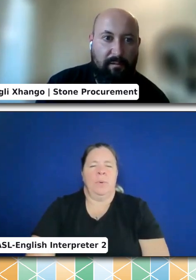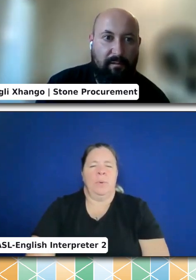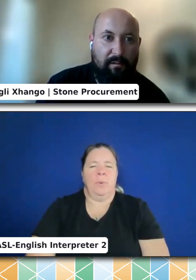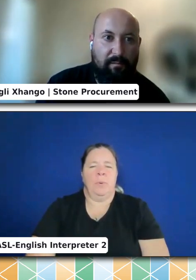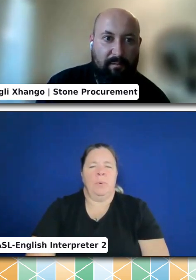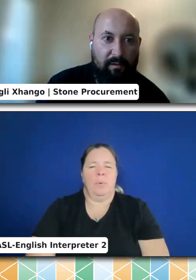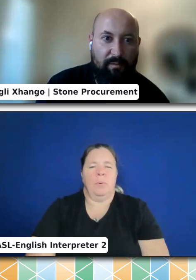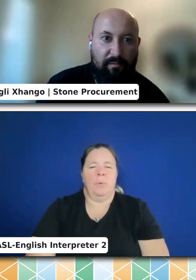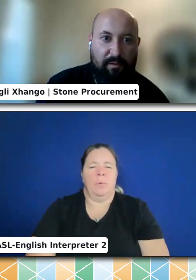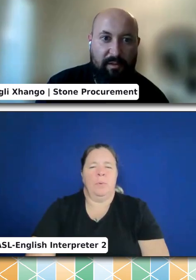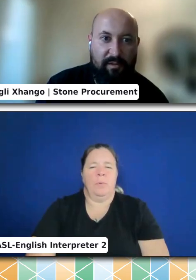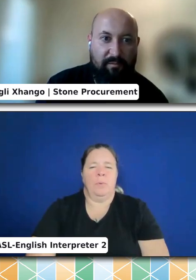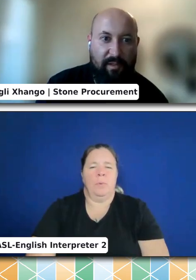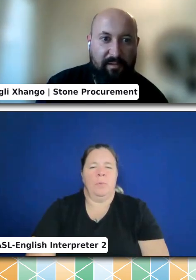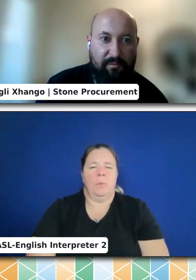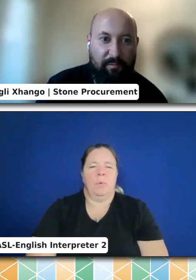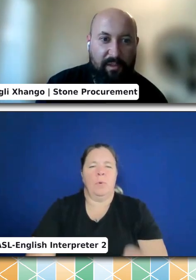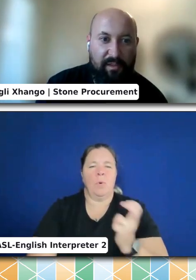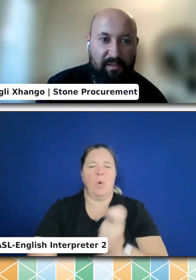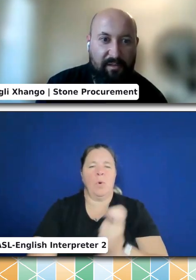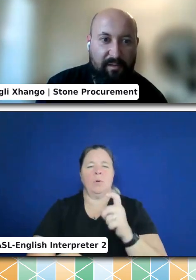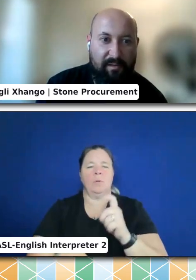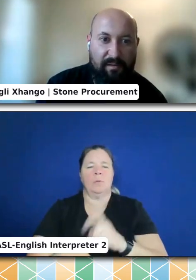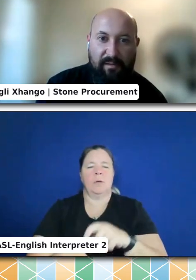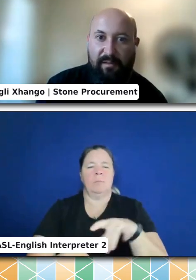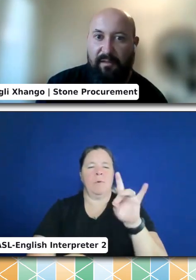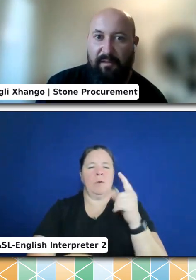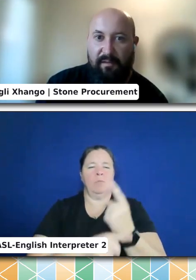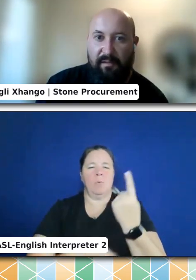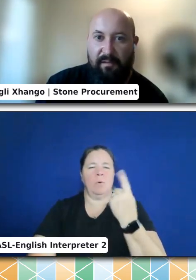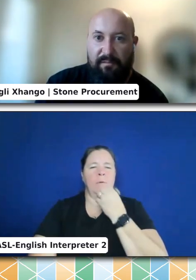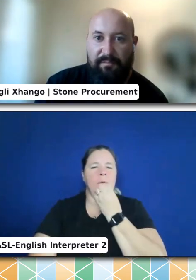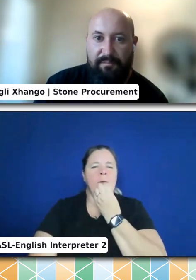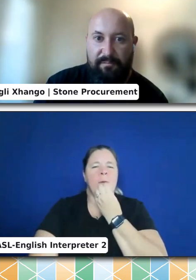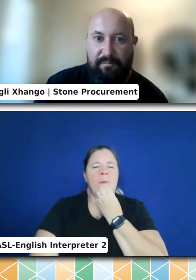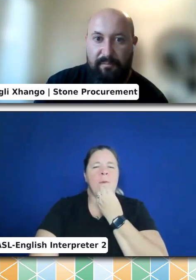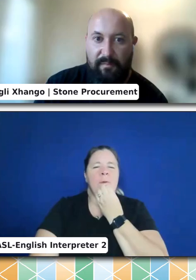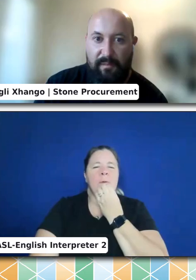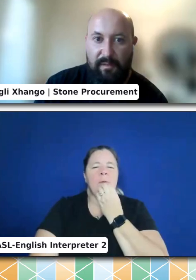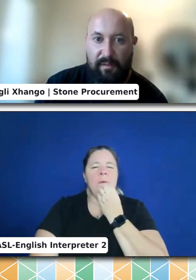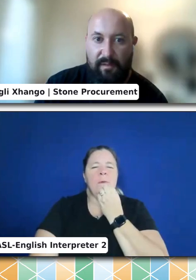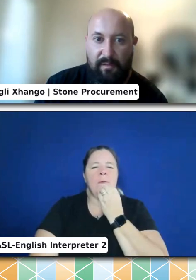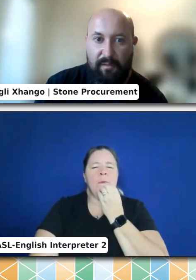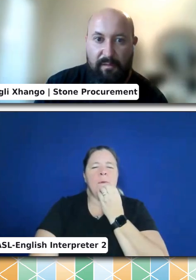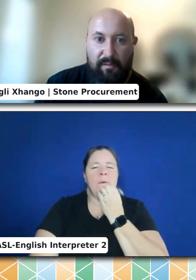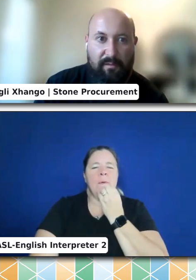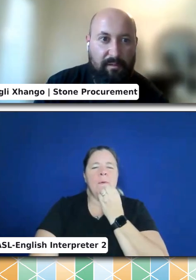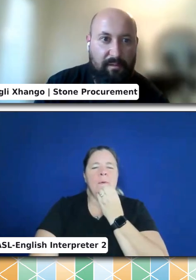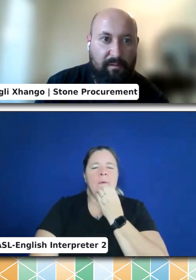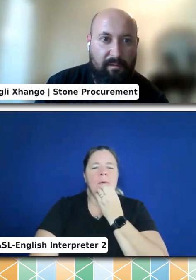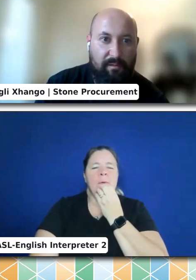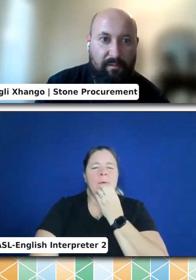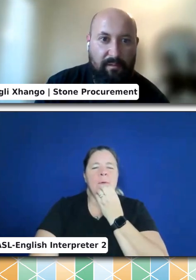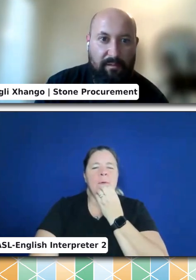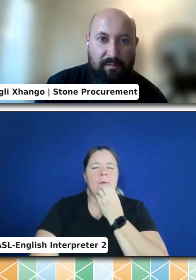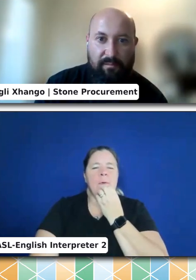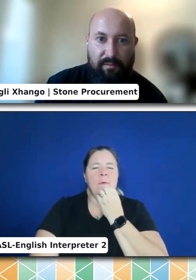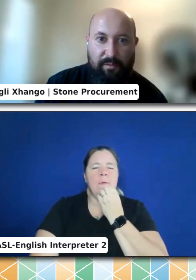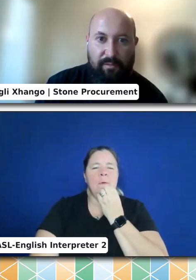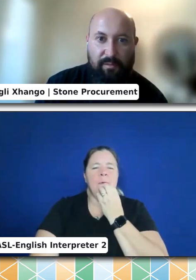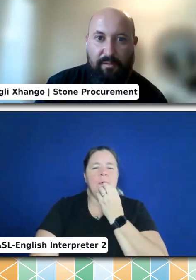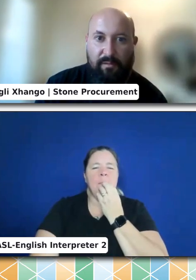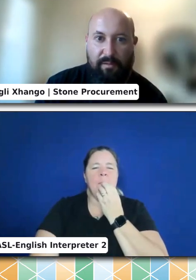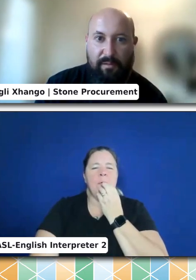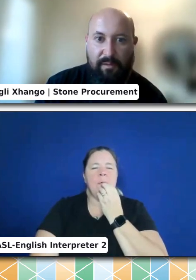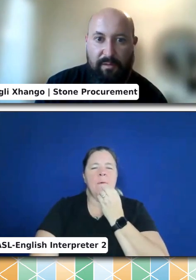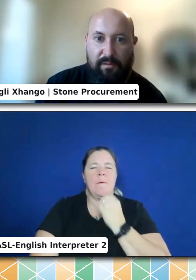I'm having a little bit of a hard time finding the right one.